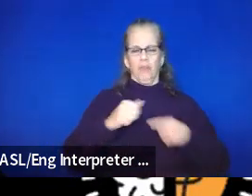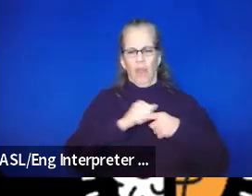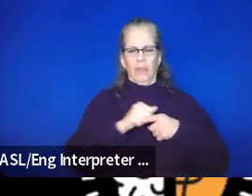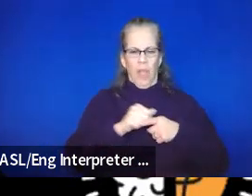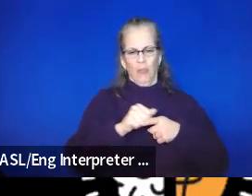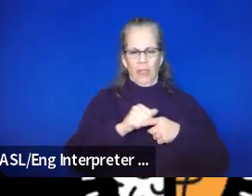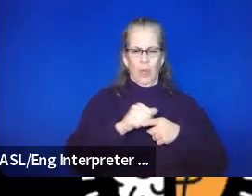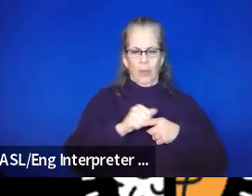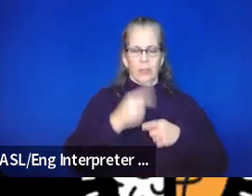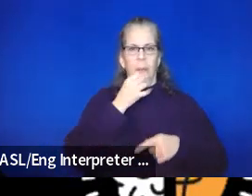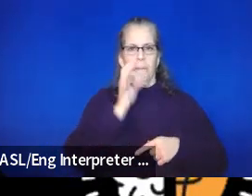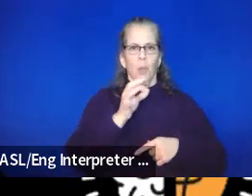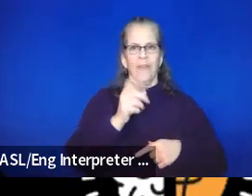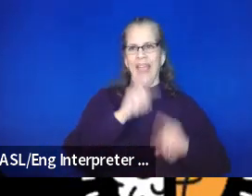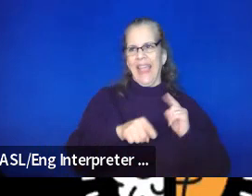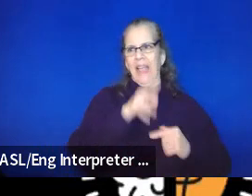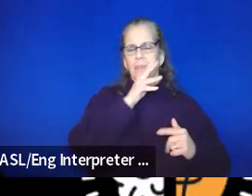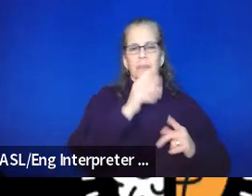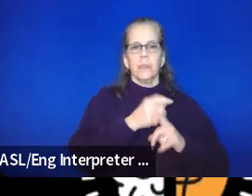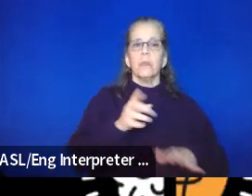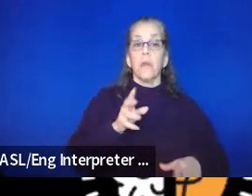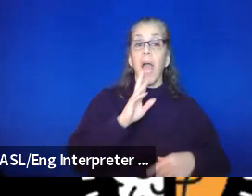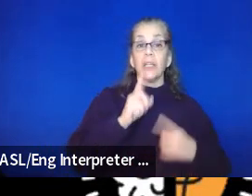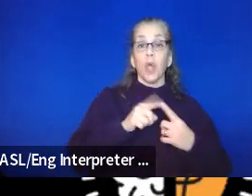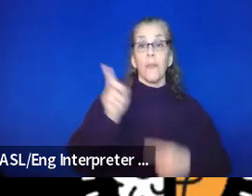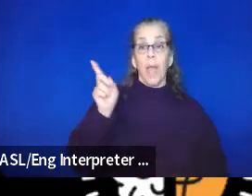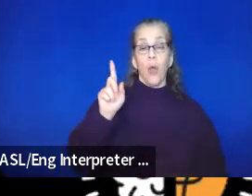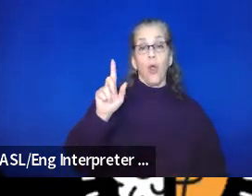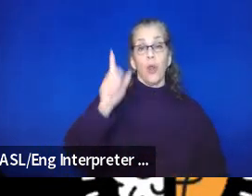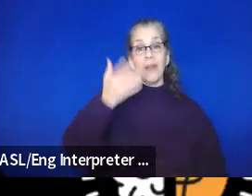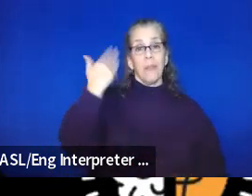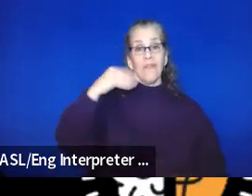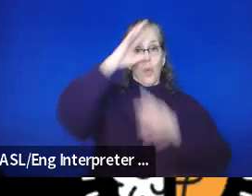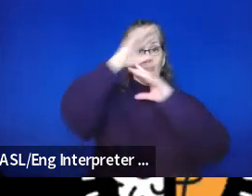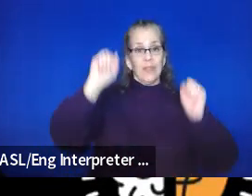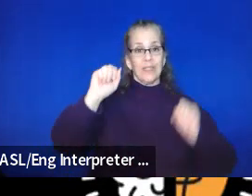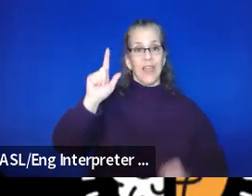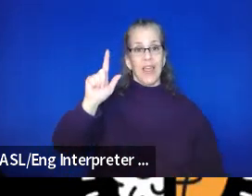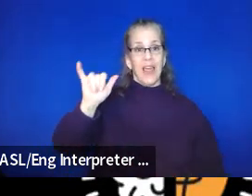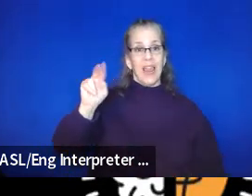story about Lyndon Johnson, former President, when he was a senator and he was being chauffeured